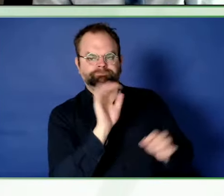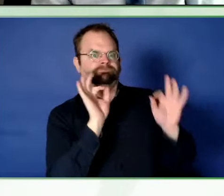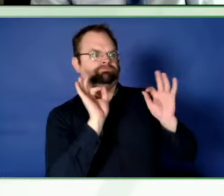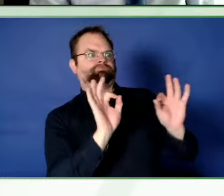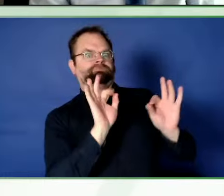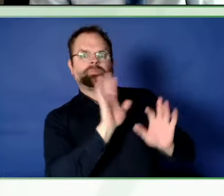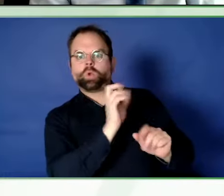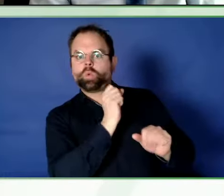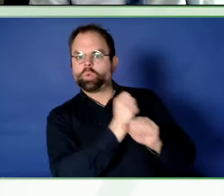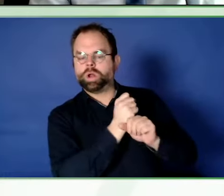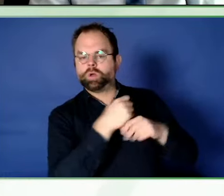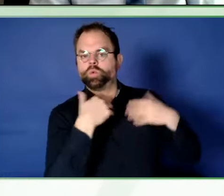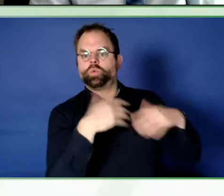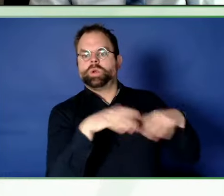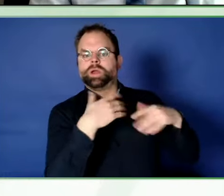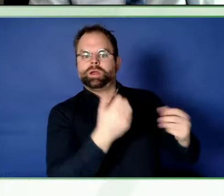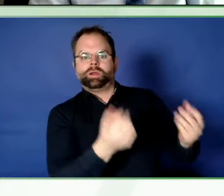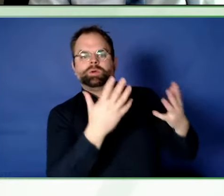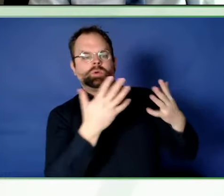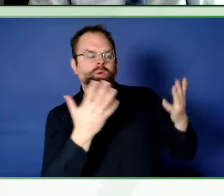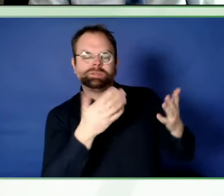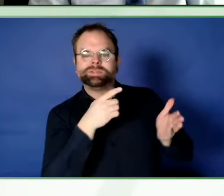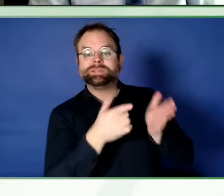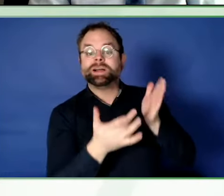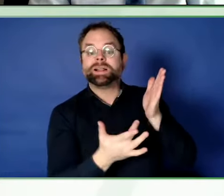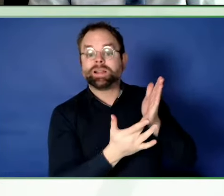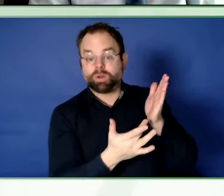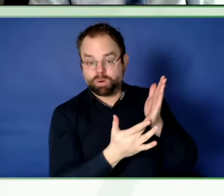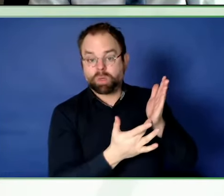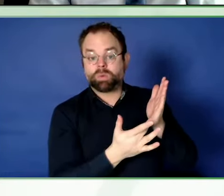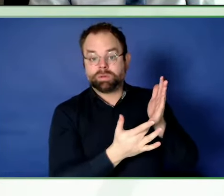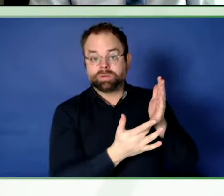So maybe give us a little about background and how you mapped this out, which technologies